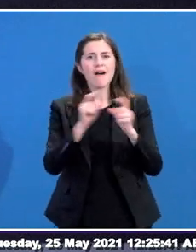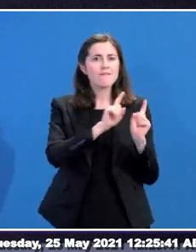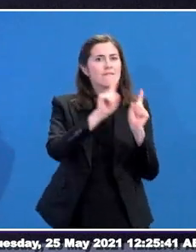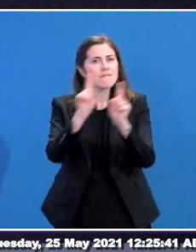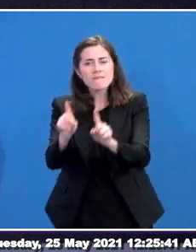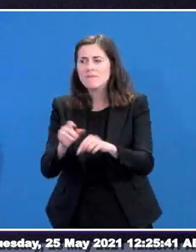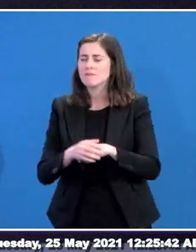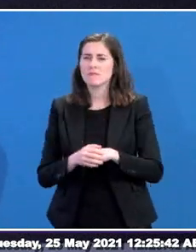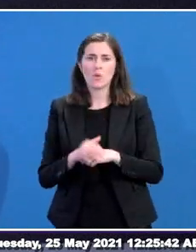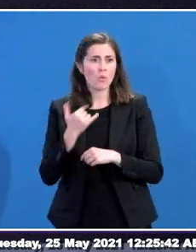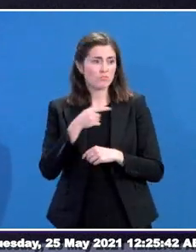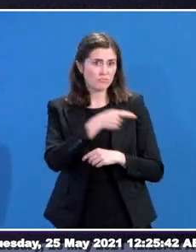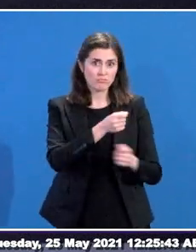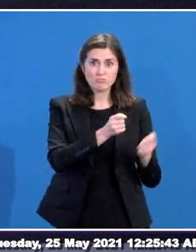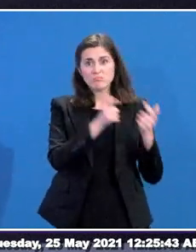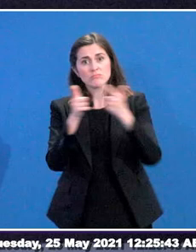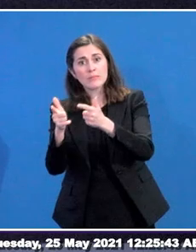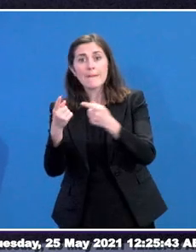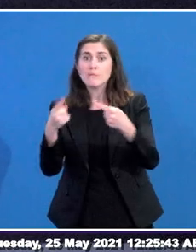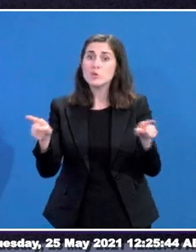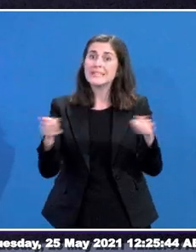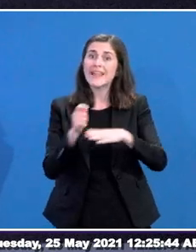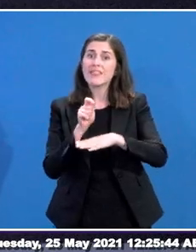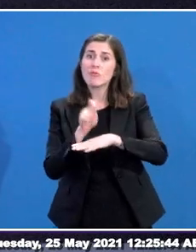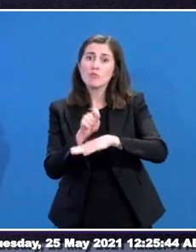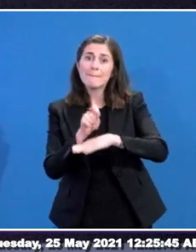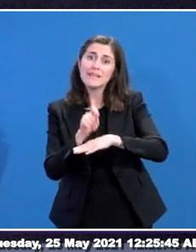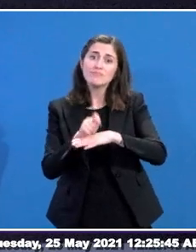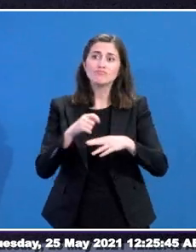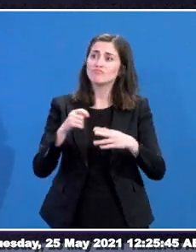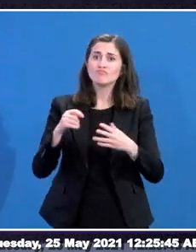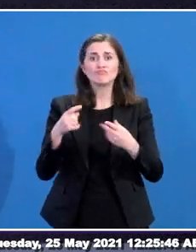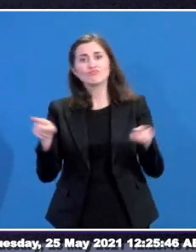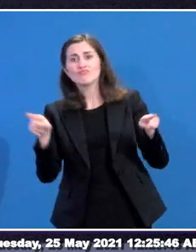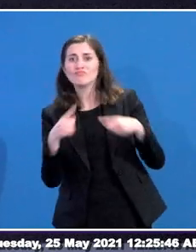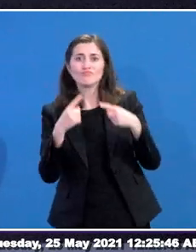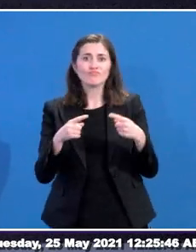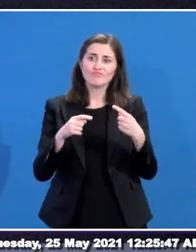going to music therapy with us, because I would go with them for those sessions.